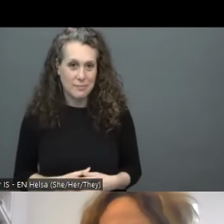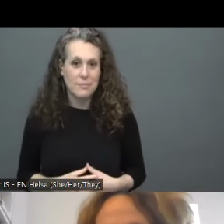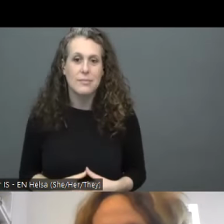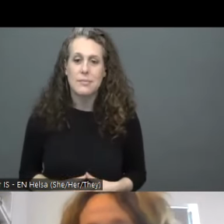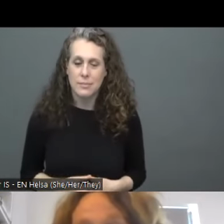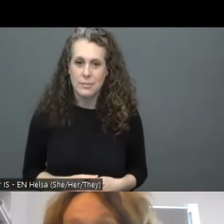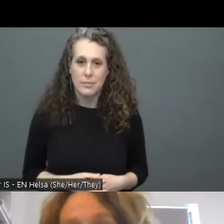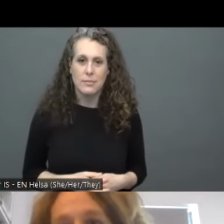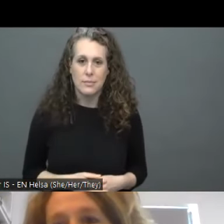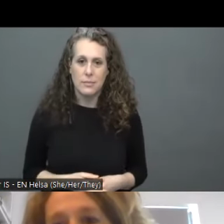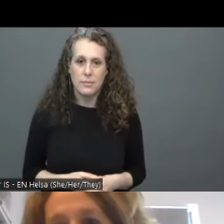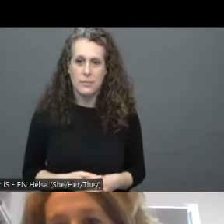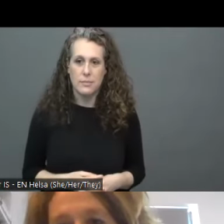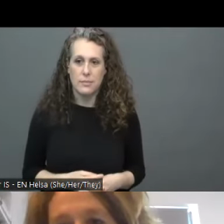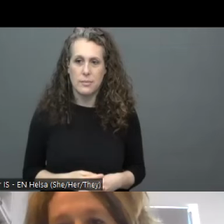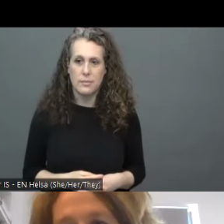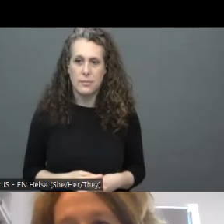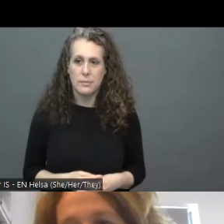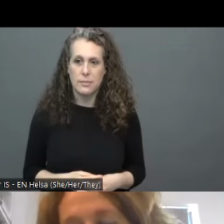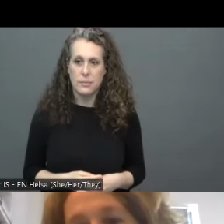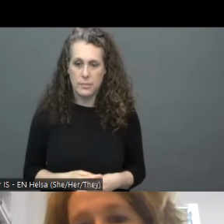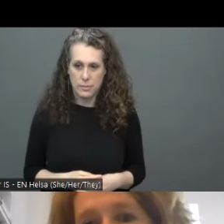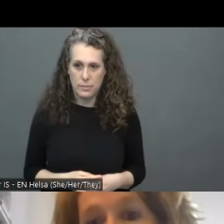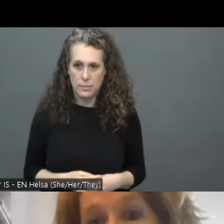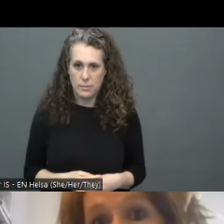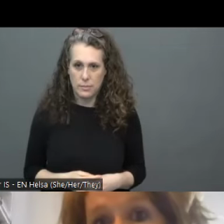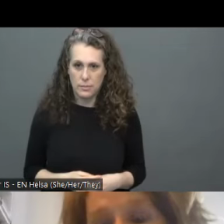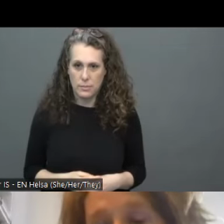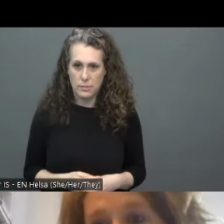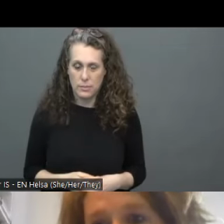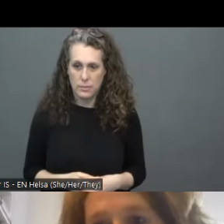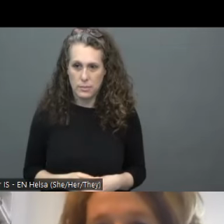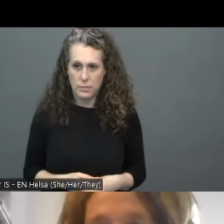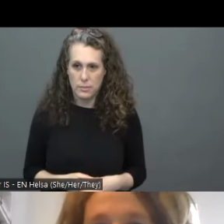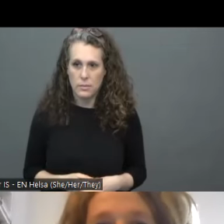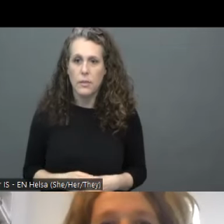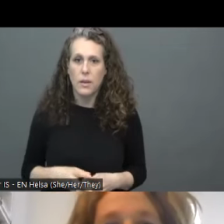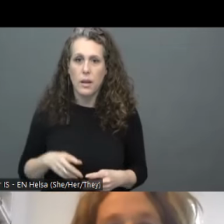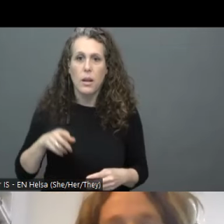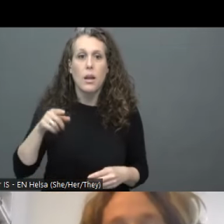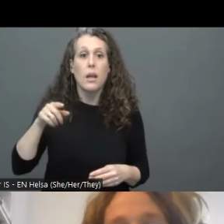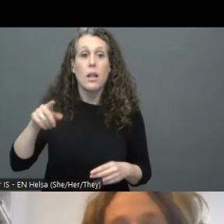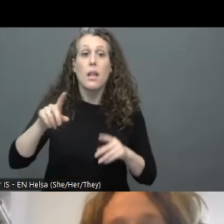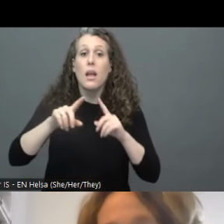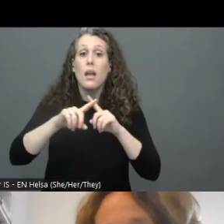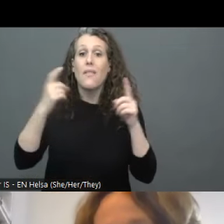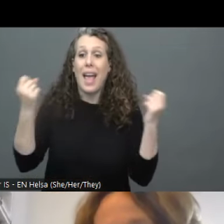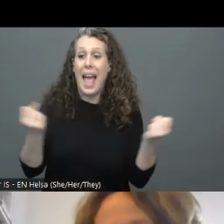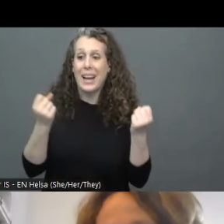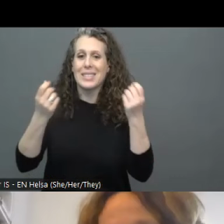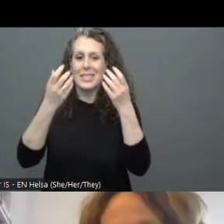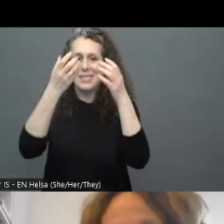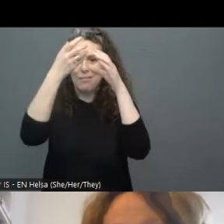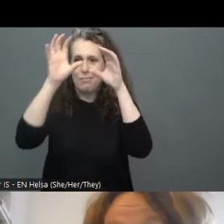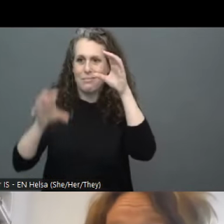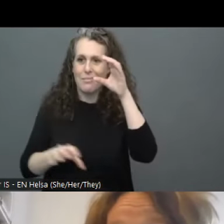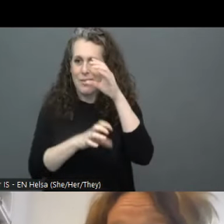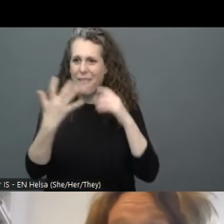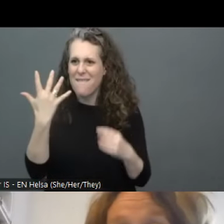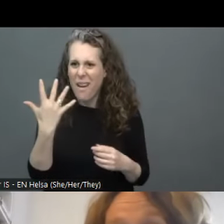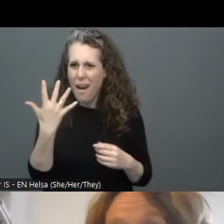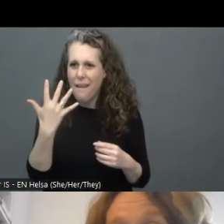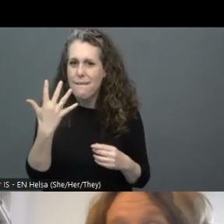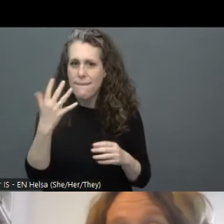of us to remember, we split the four actions into five to have a closer look at quality disabilities